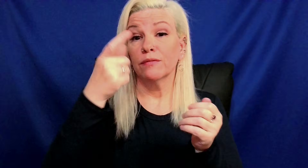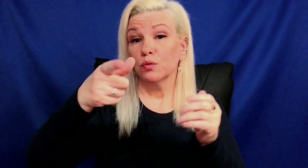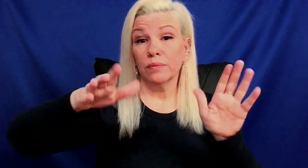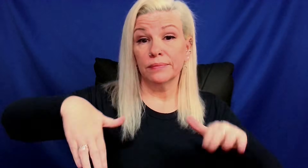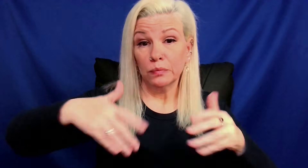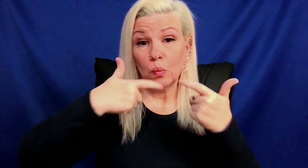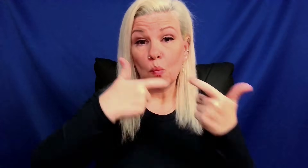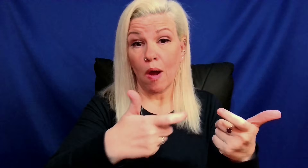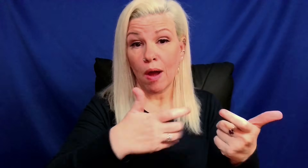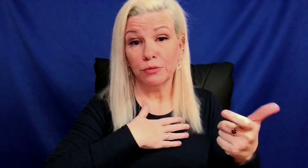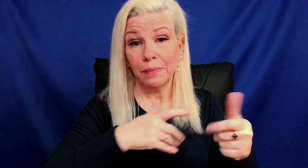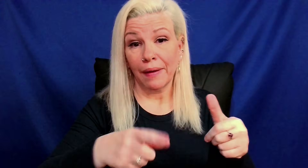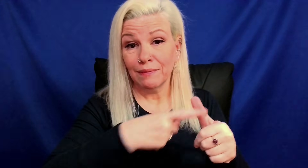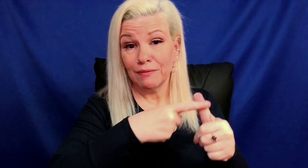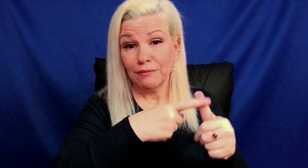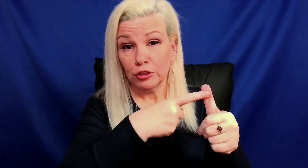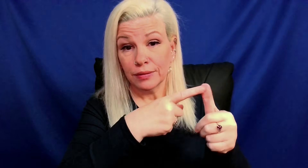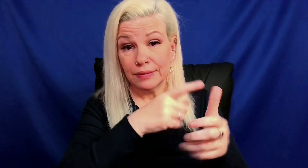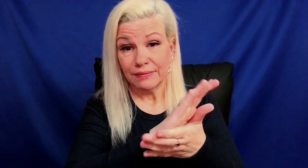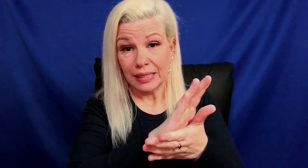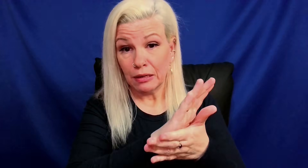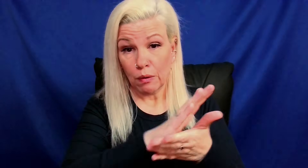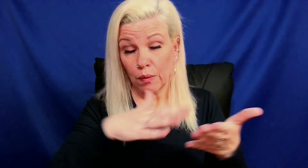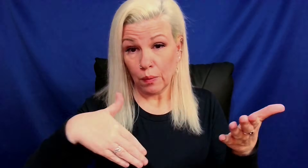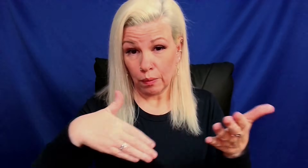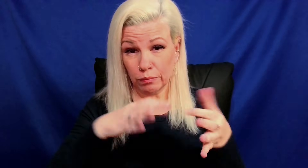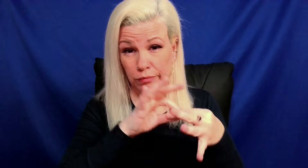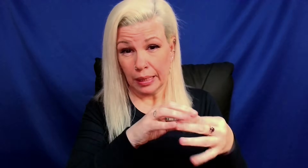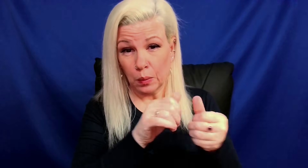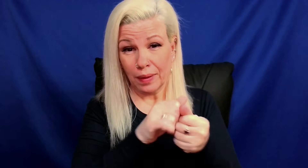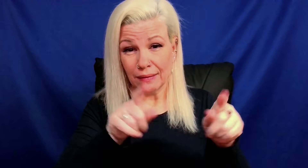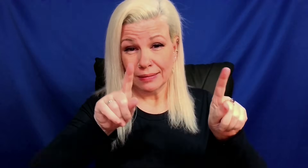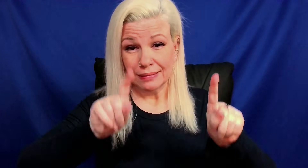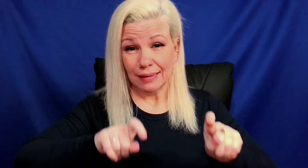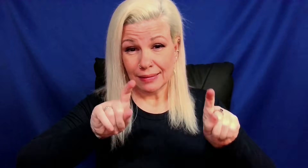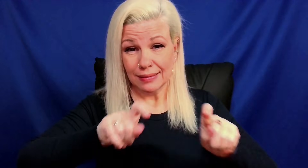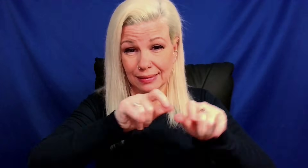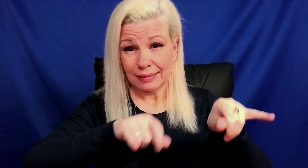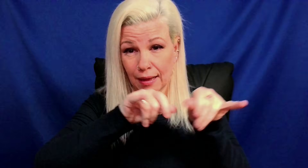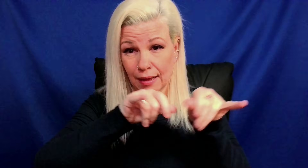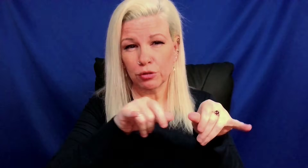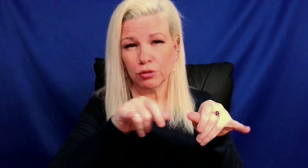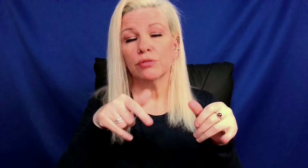If you've not watched my first video on testing standards yet, I recommend starting there.